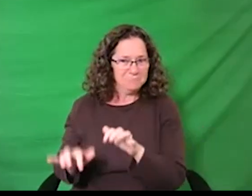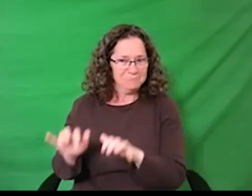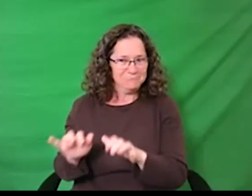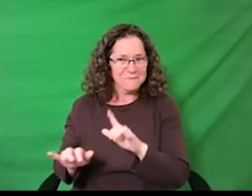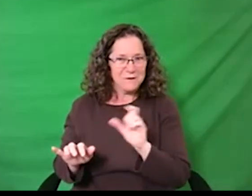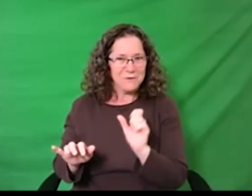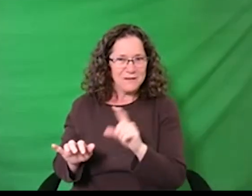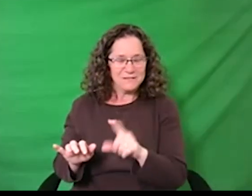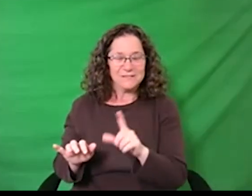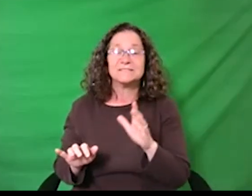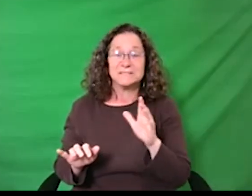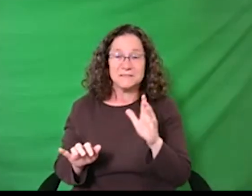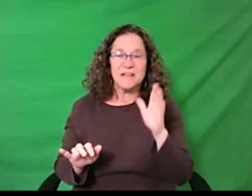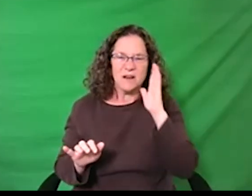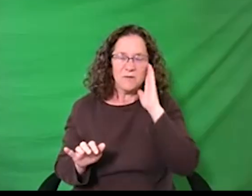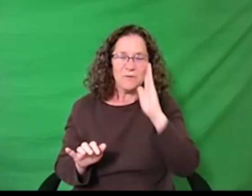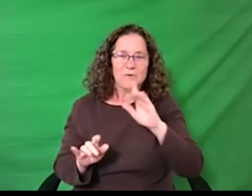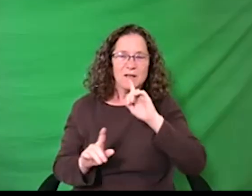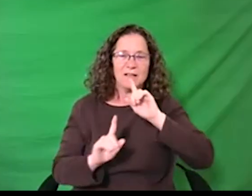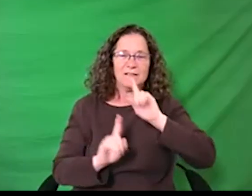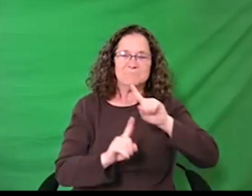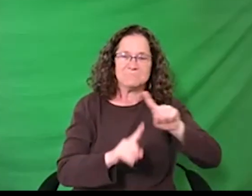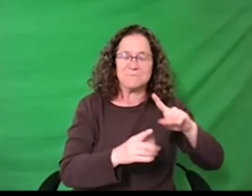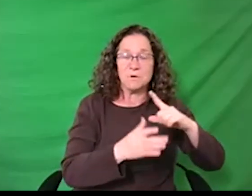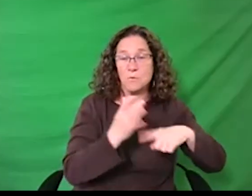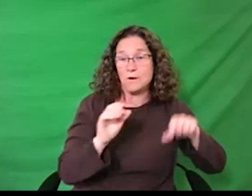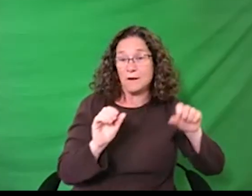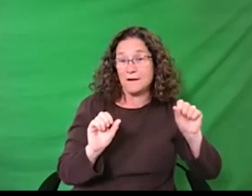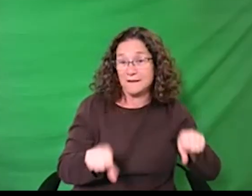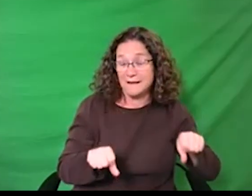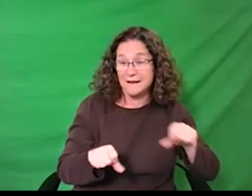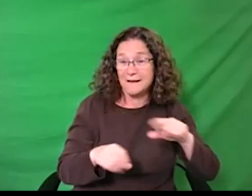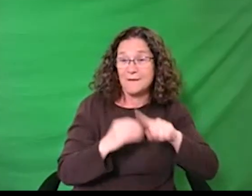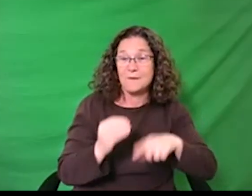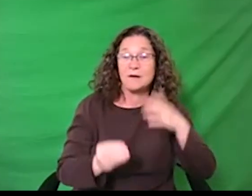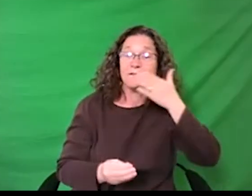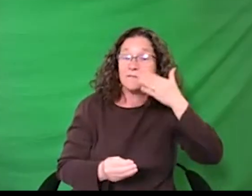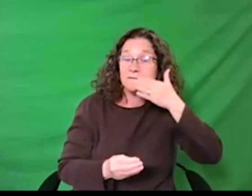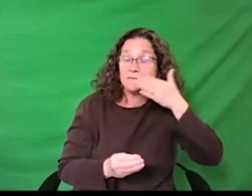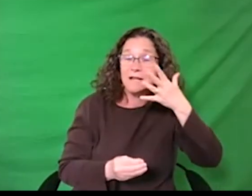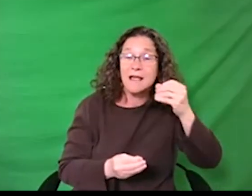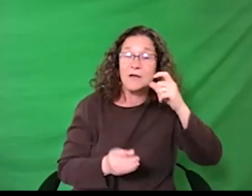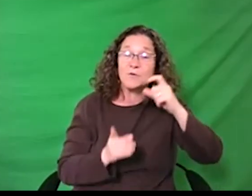And we will answer any questions you have about cued speech and word recognition skills. Thank you so much.